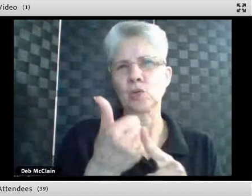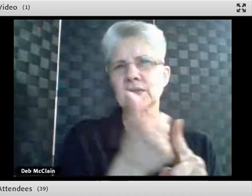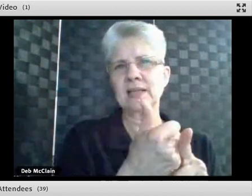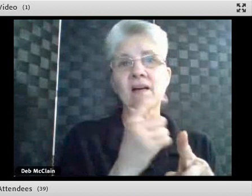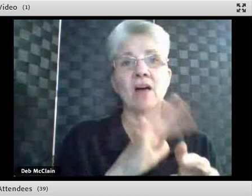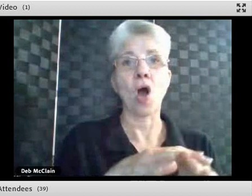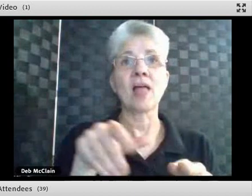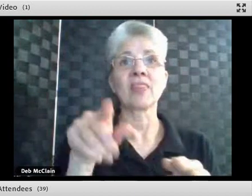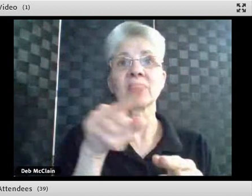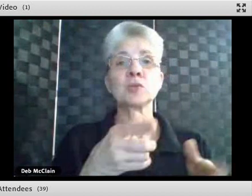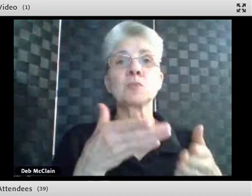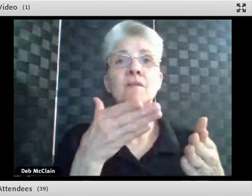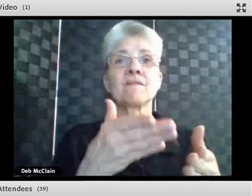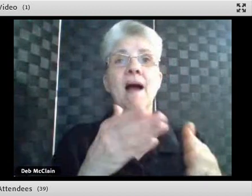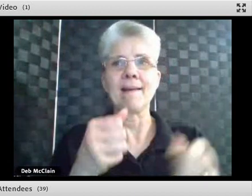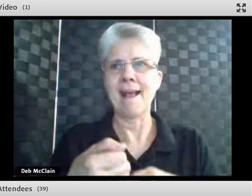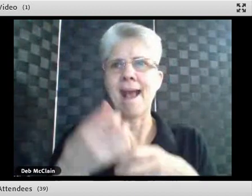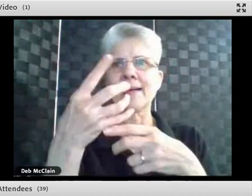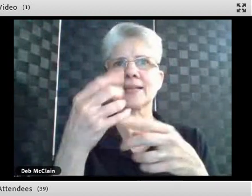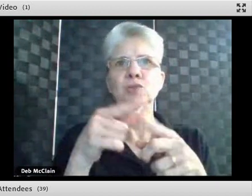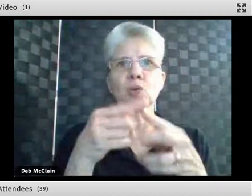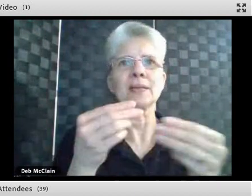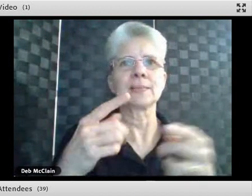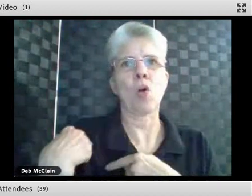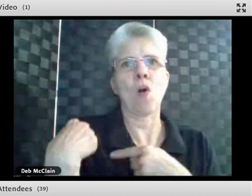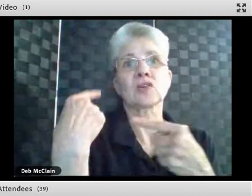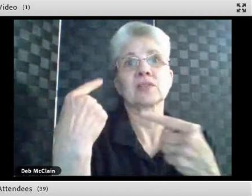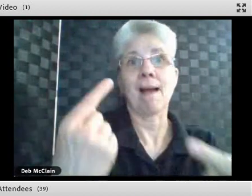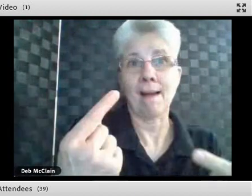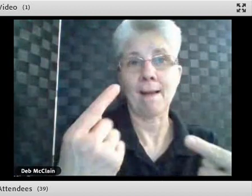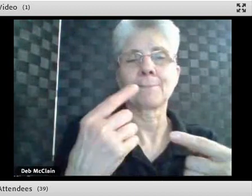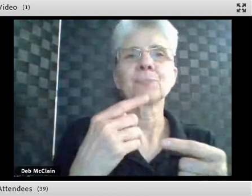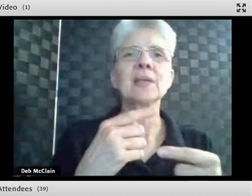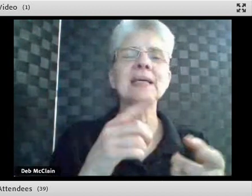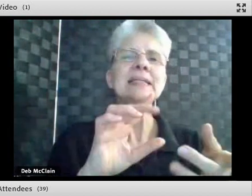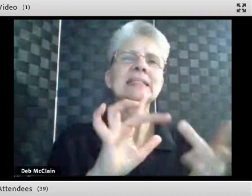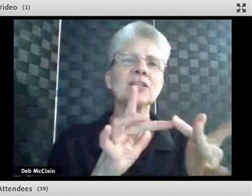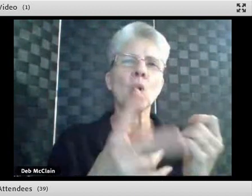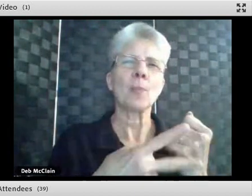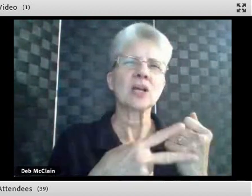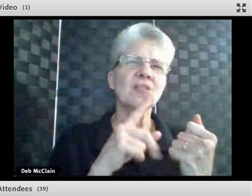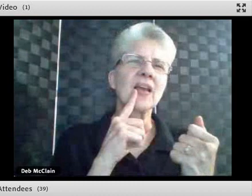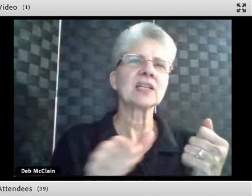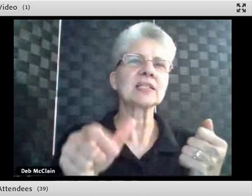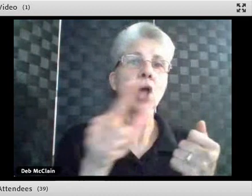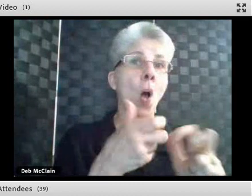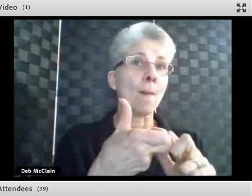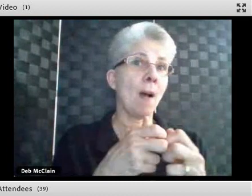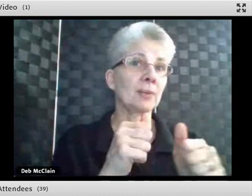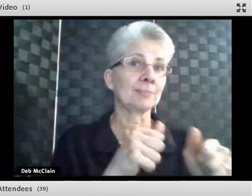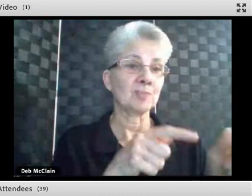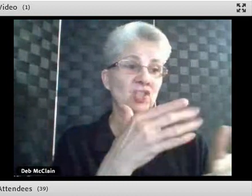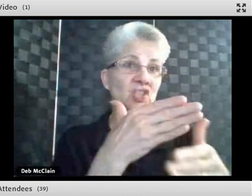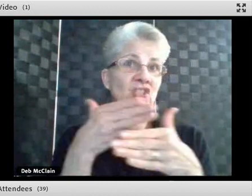and on them to provide access to that material over time. Digital preservation is kind of everyone's problem now,